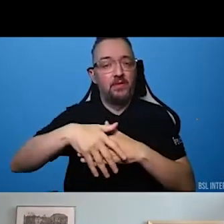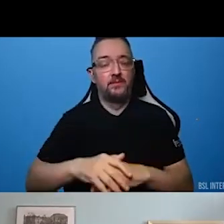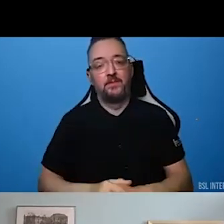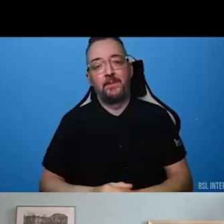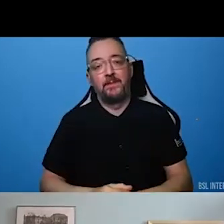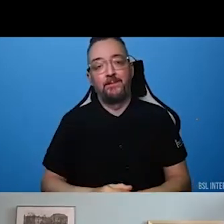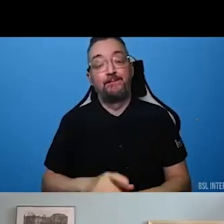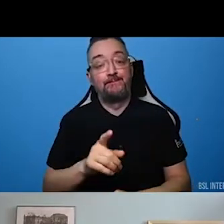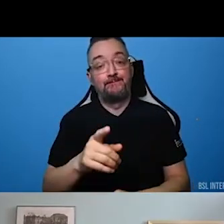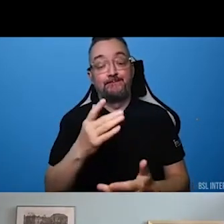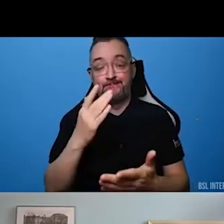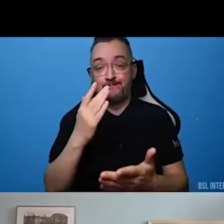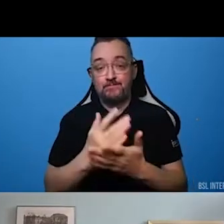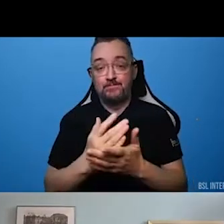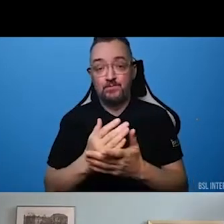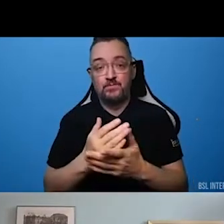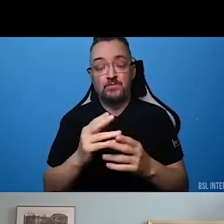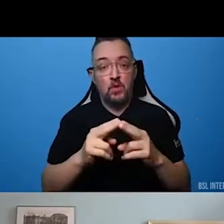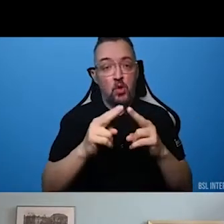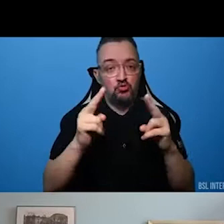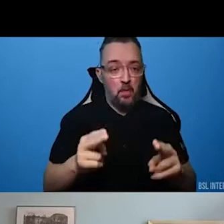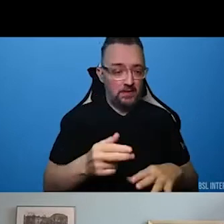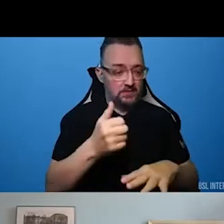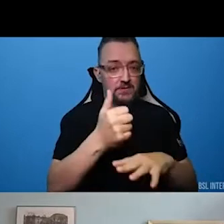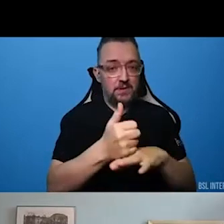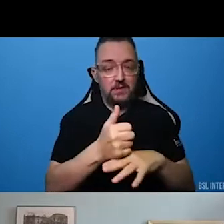So it's a profoundly domestic setting in the bed chamber